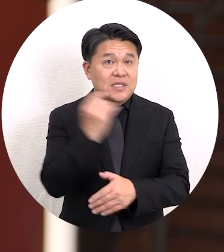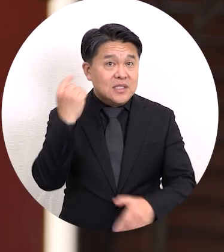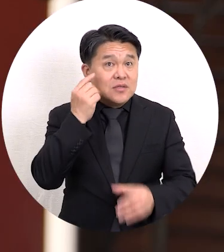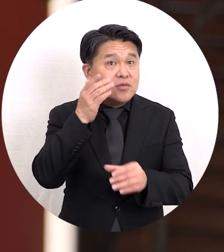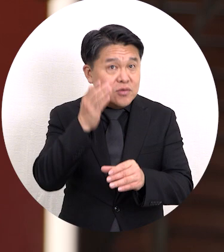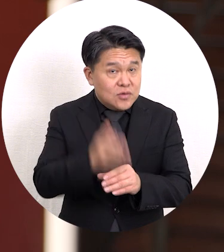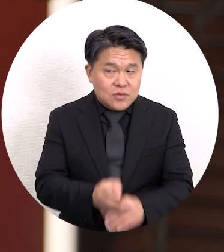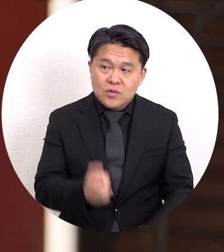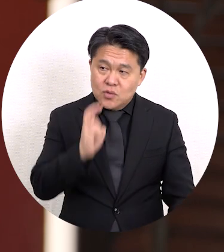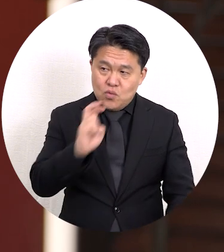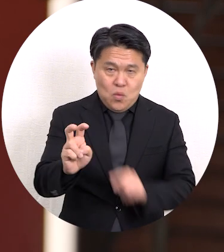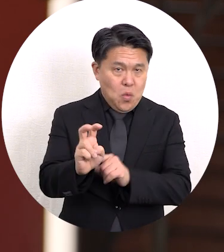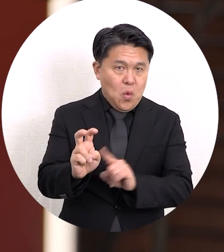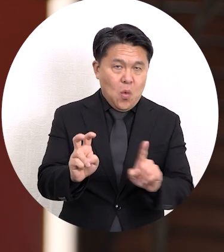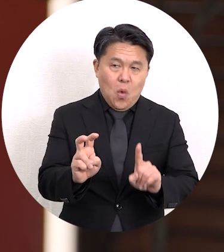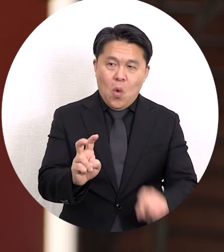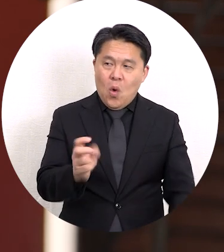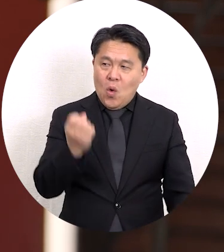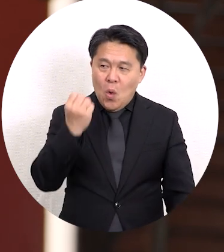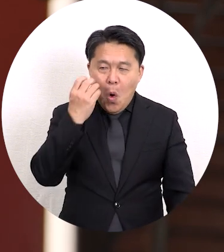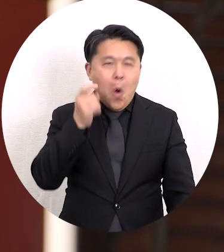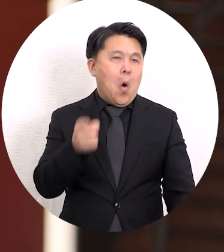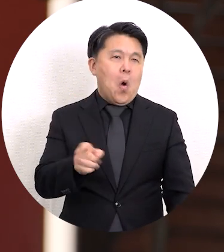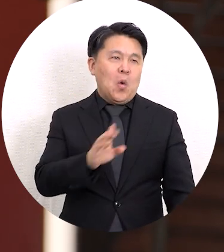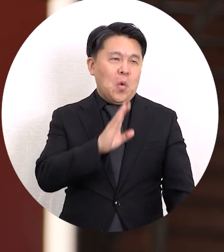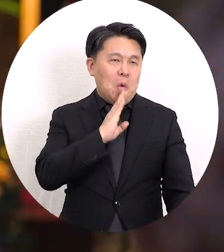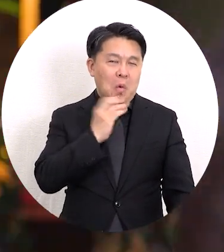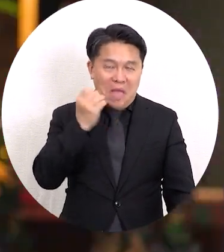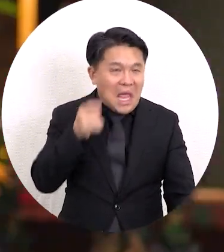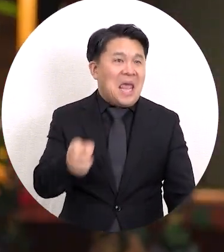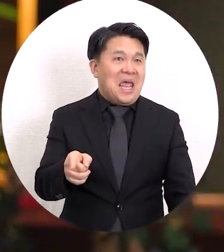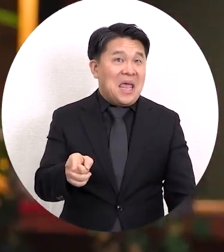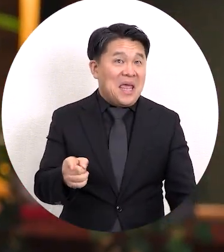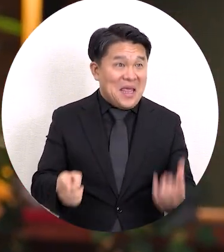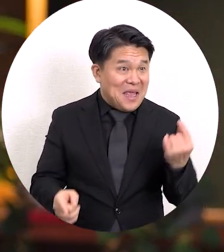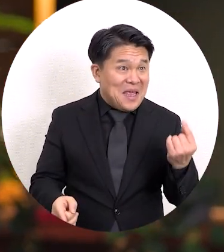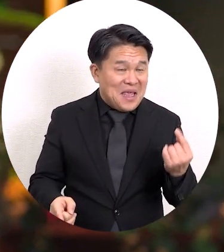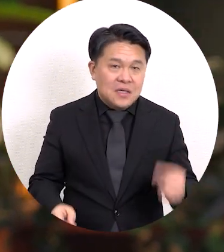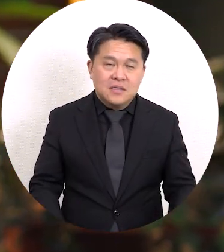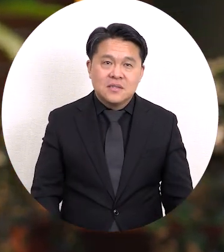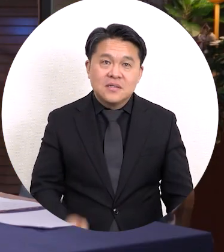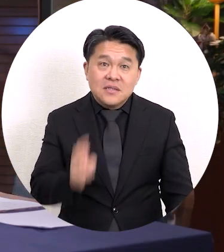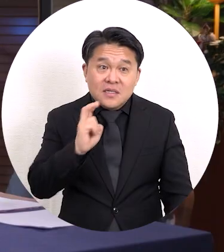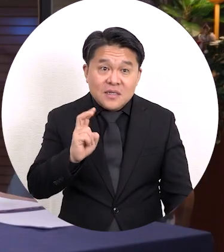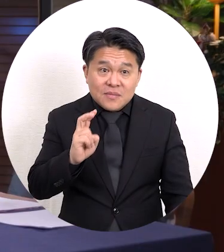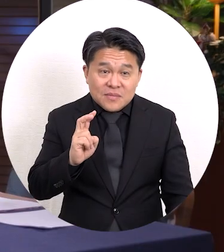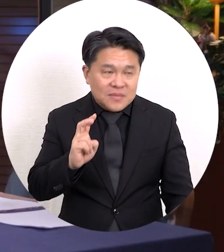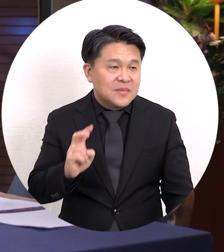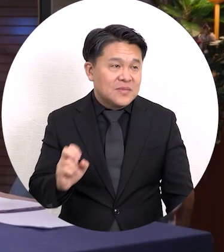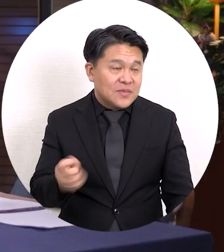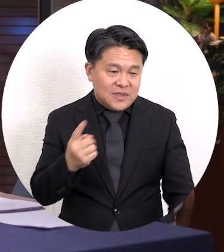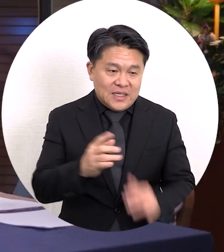I really feel that music is a mysterious thing. It seems that music has changed because of people's hearts,